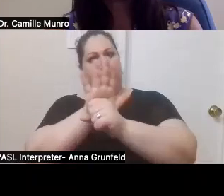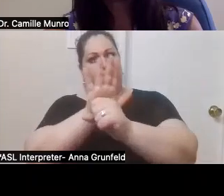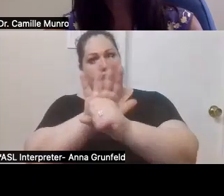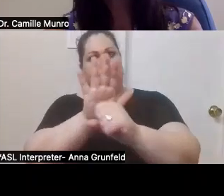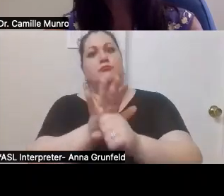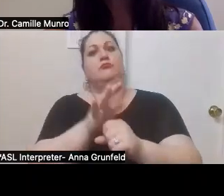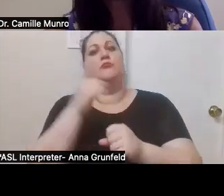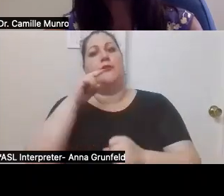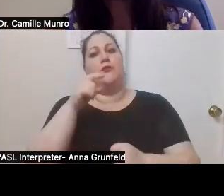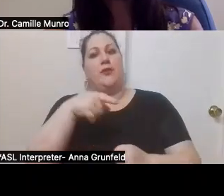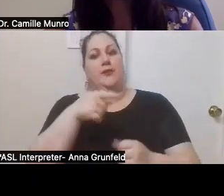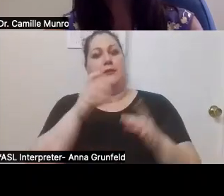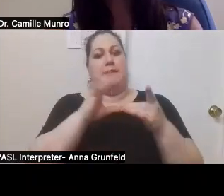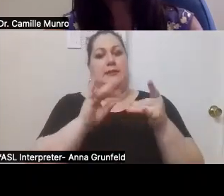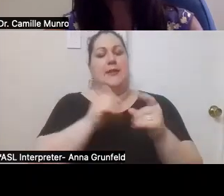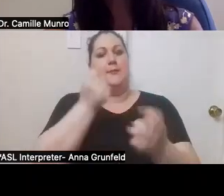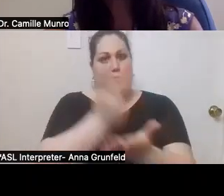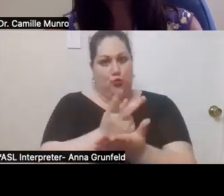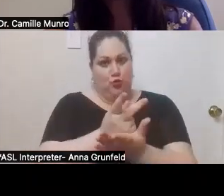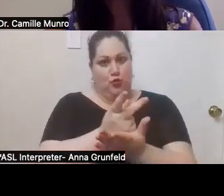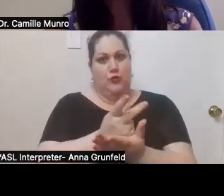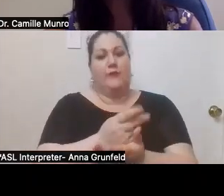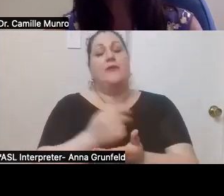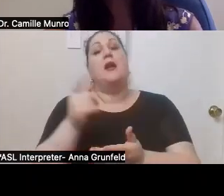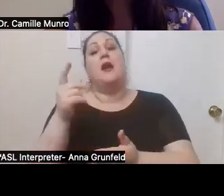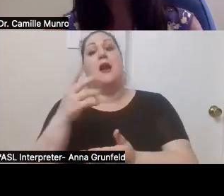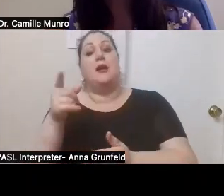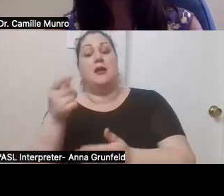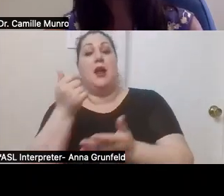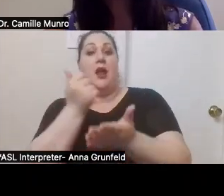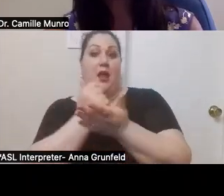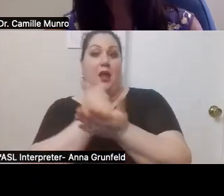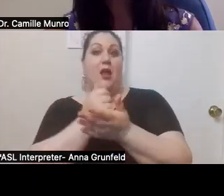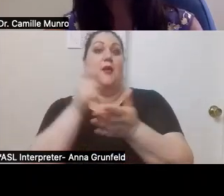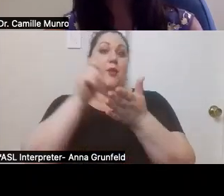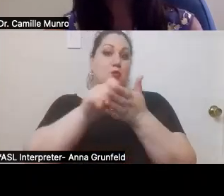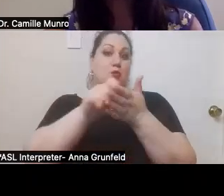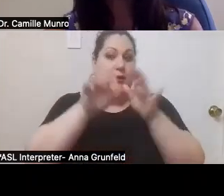helped with the writing of our publication and spreading our work across the country.